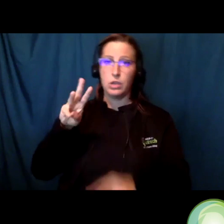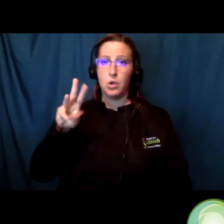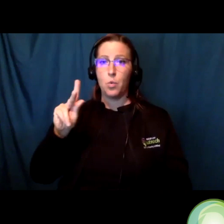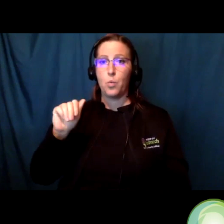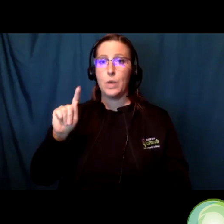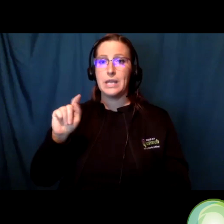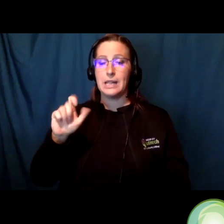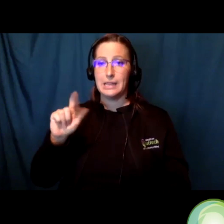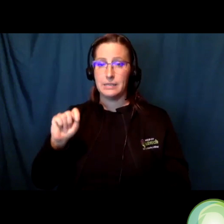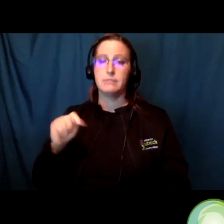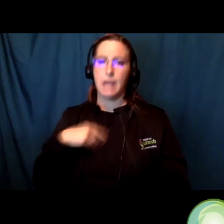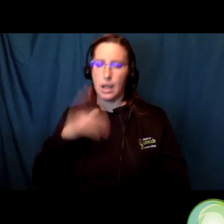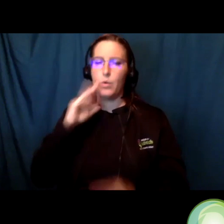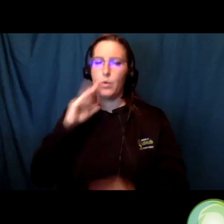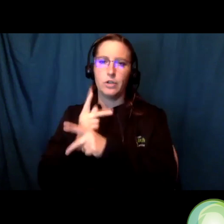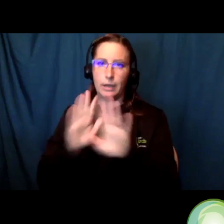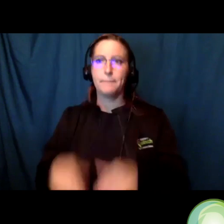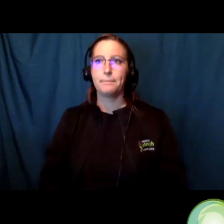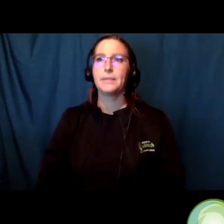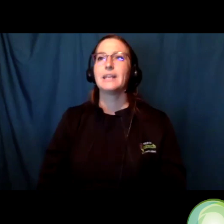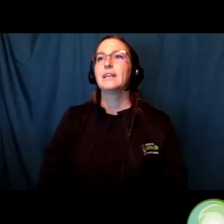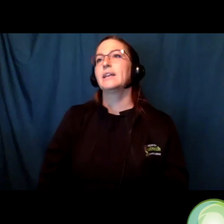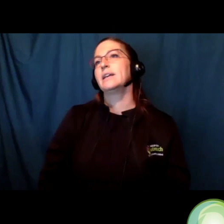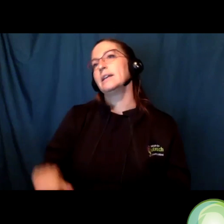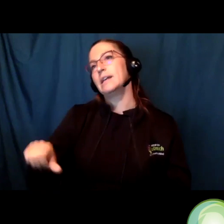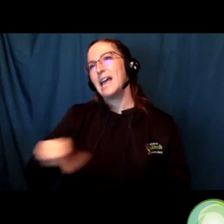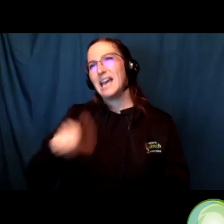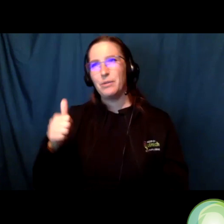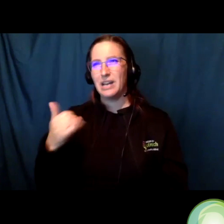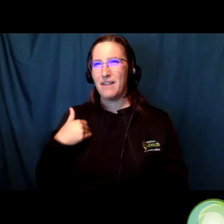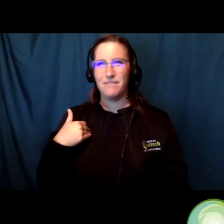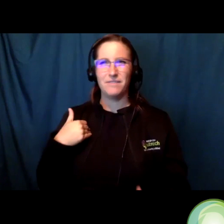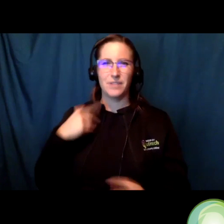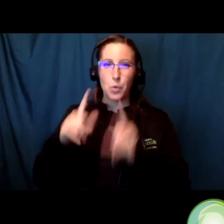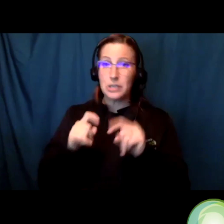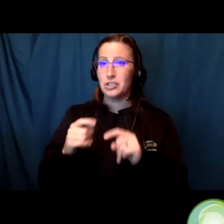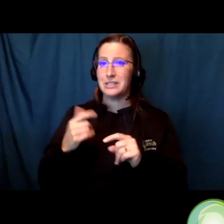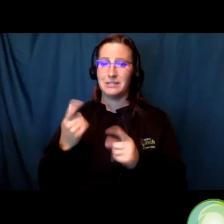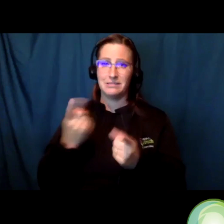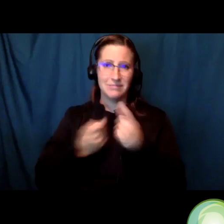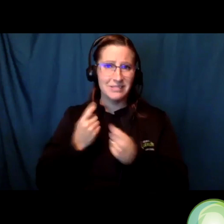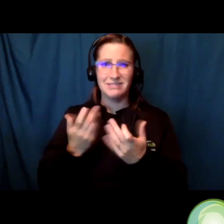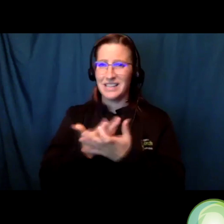figured out. Does anyone else have a question or something they want to talk about?